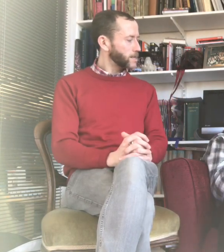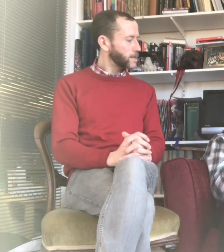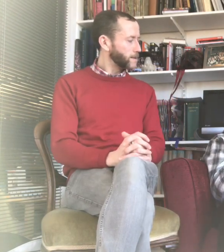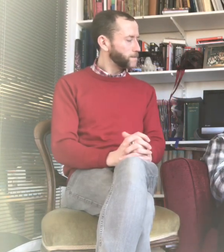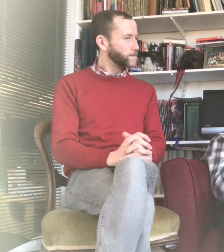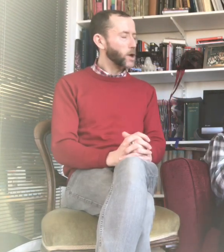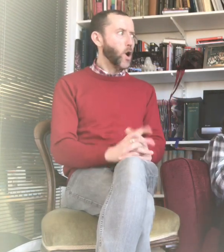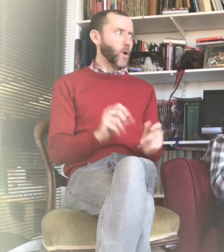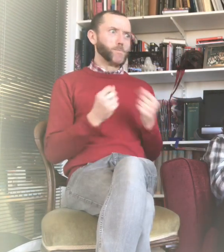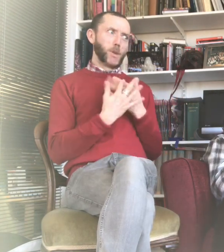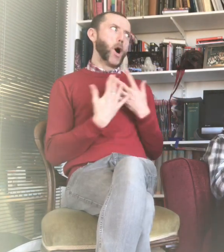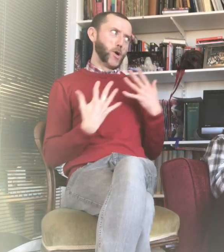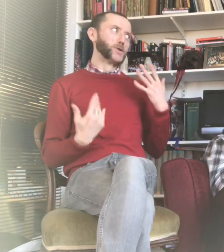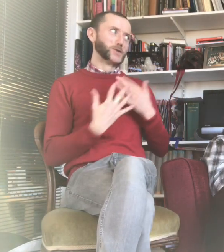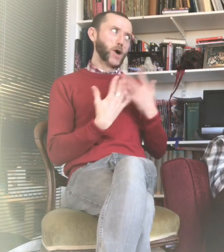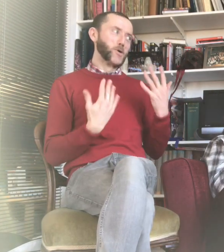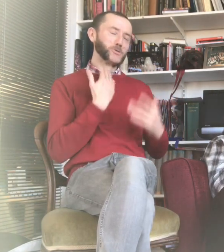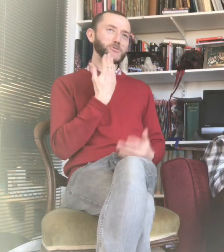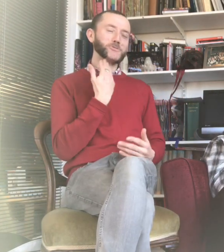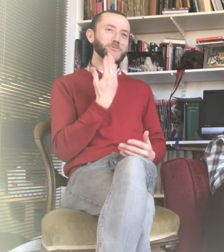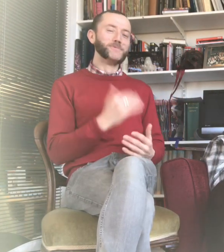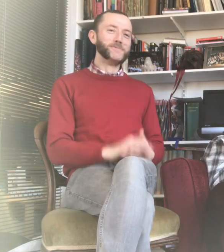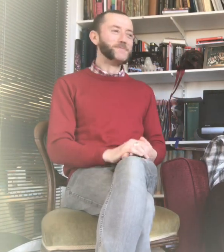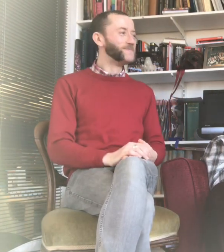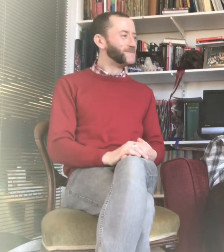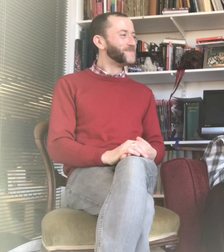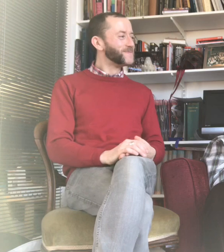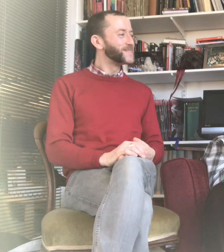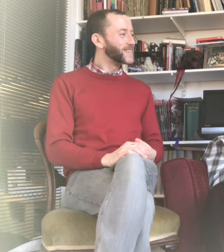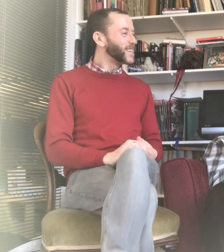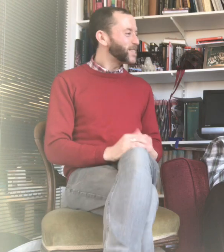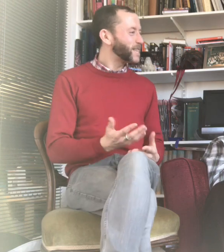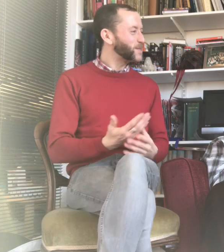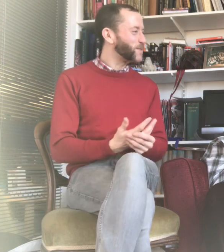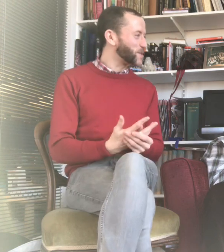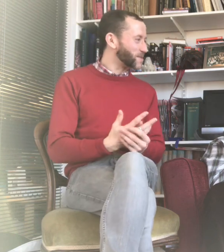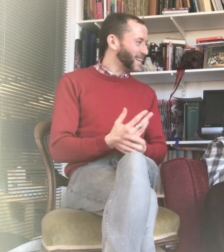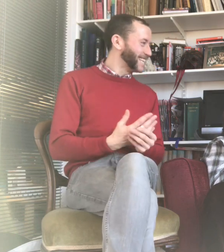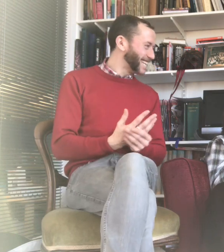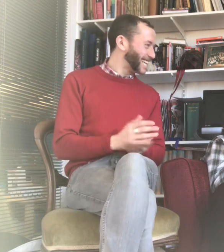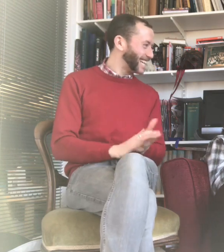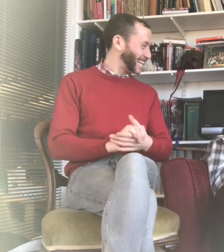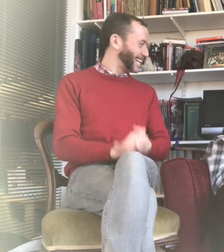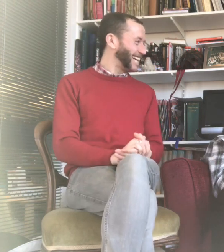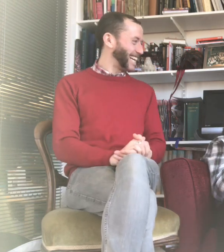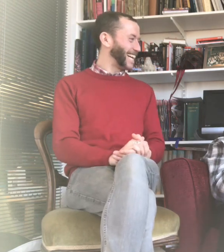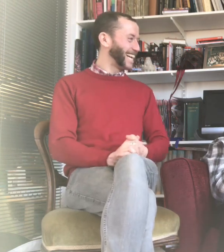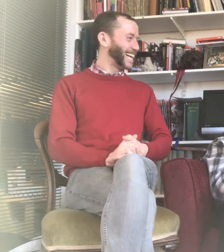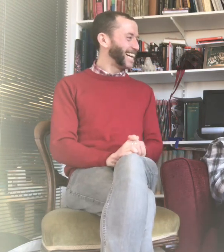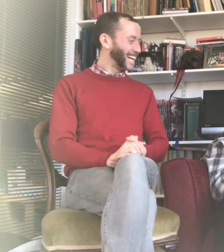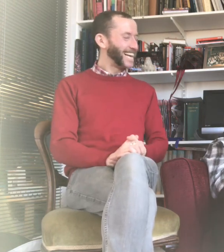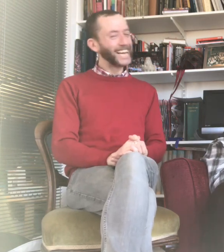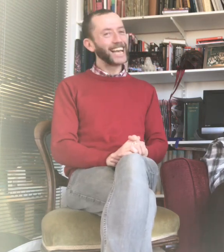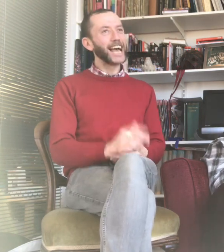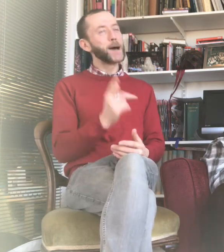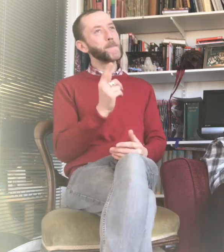Oh yeah lots!...it was... Just give us a few then